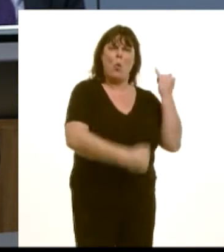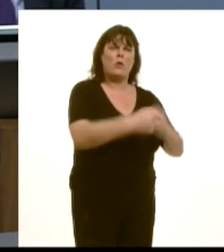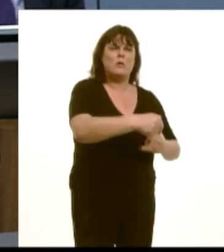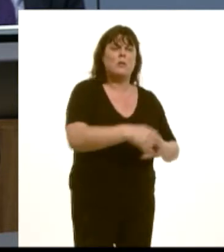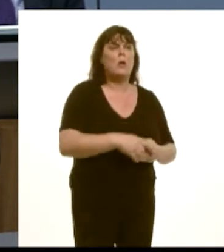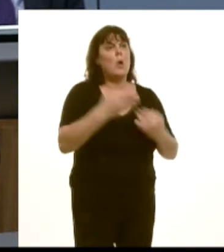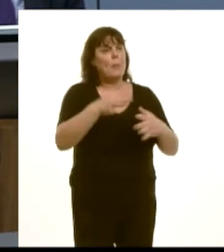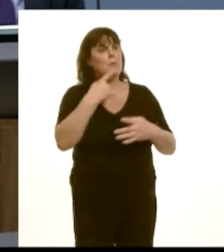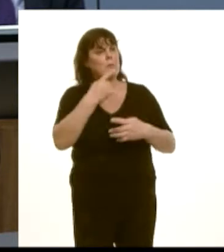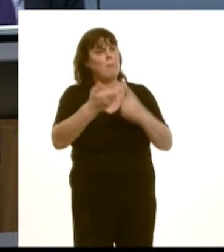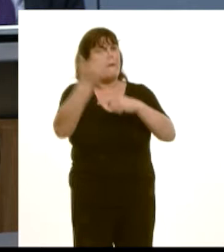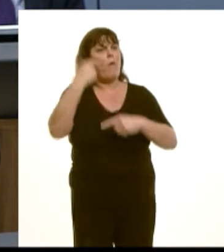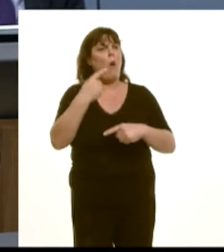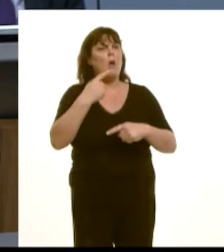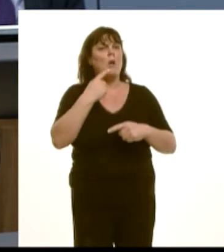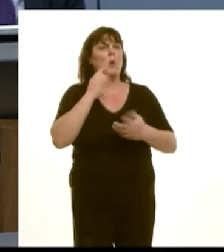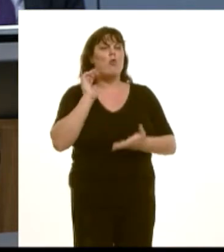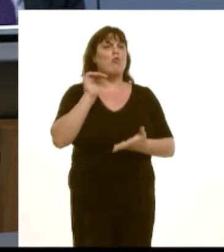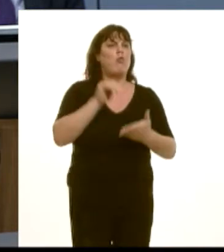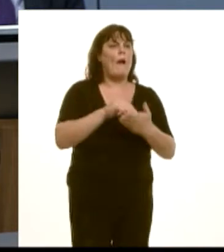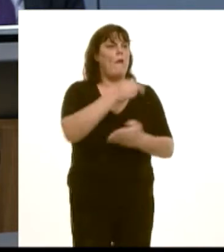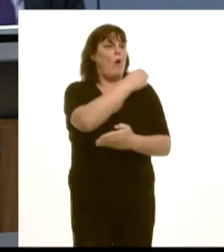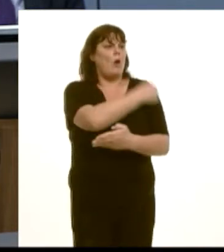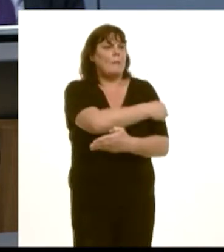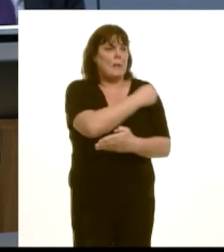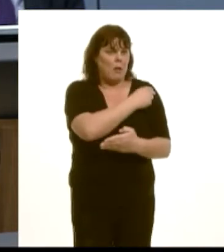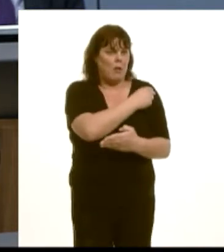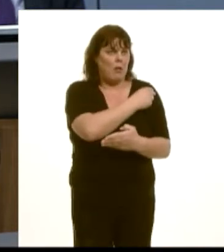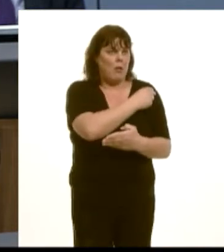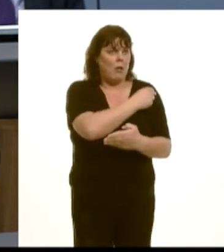and appearances that the clock starts ticking at a different point in terms of referral